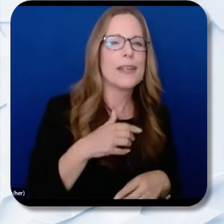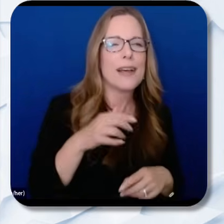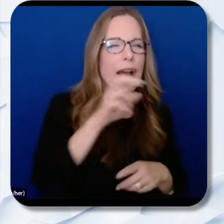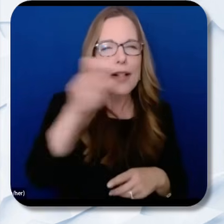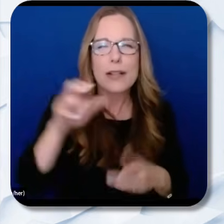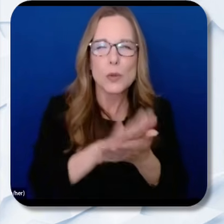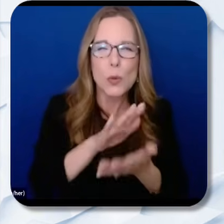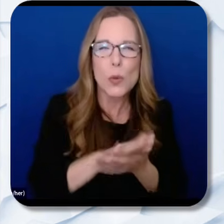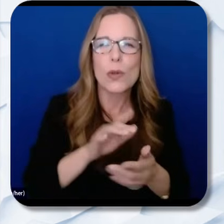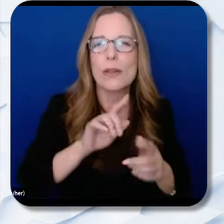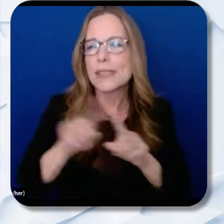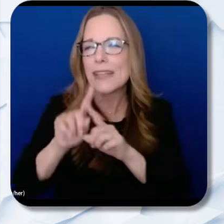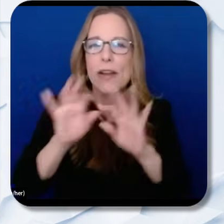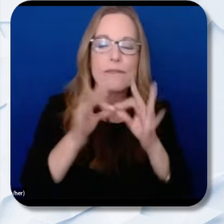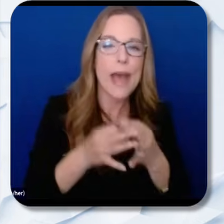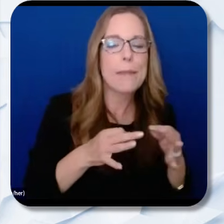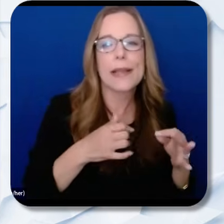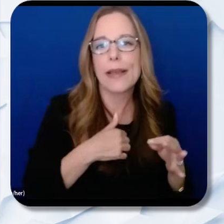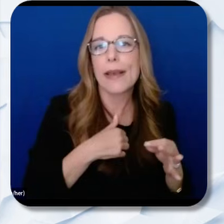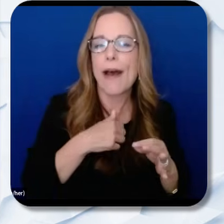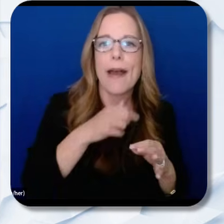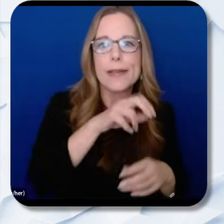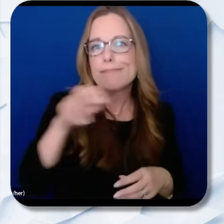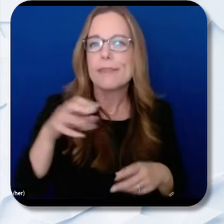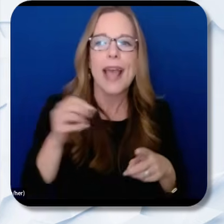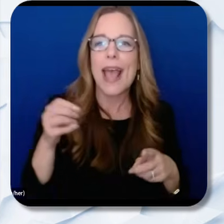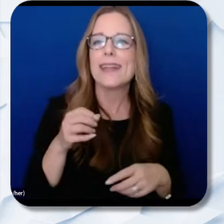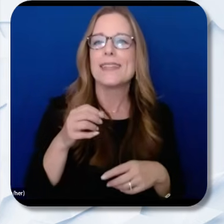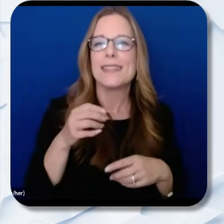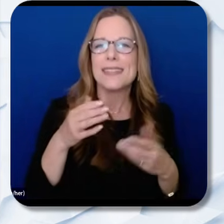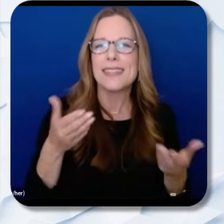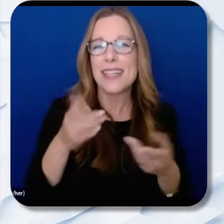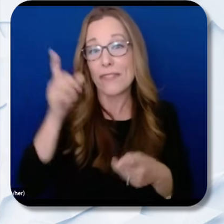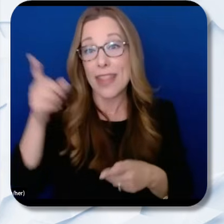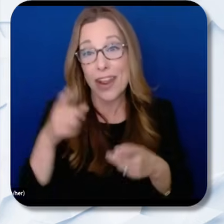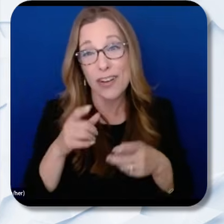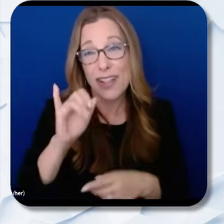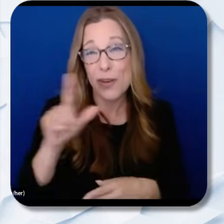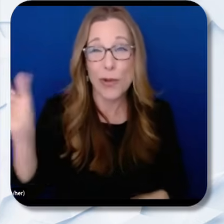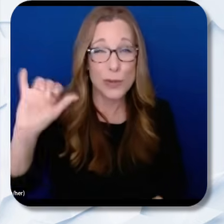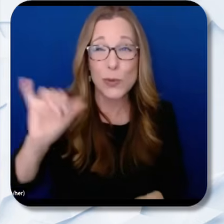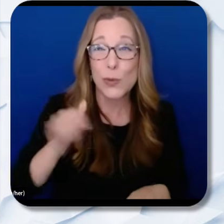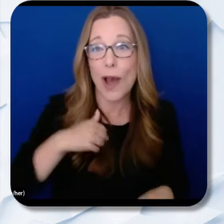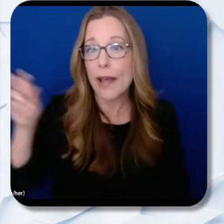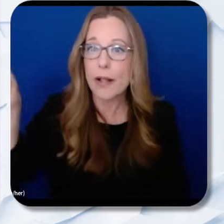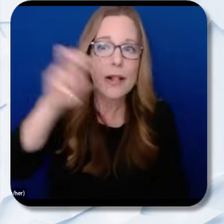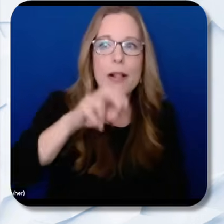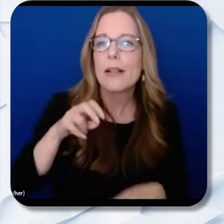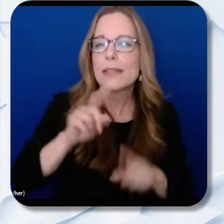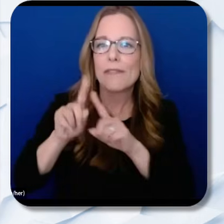her and her husband for a short time. So, definitely, no stranger to the supports.